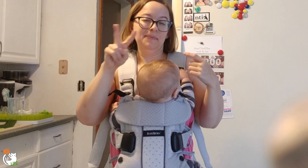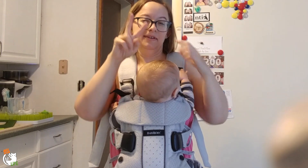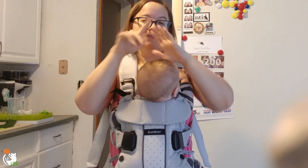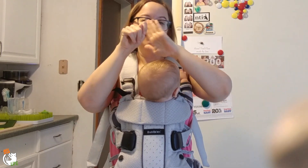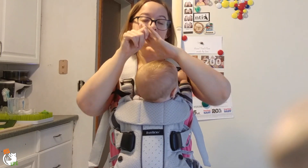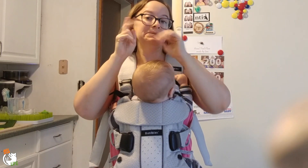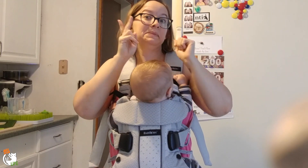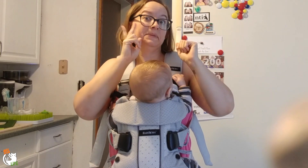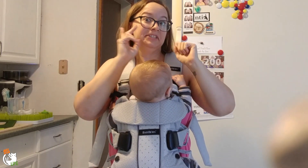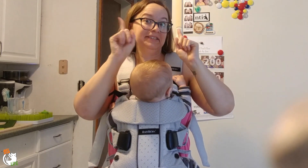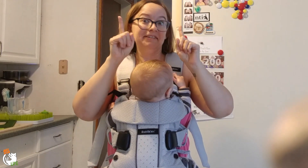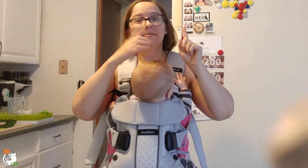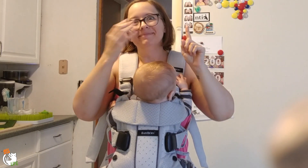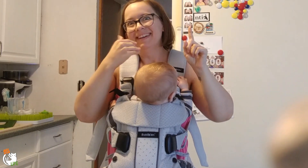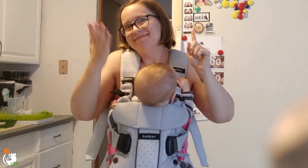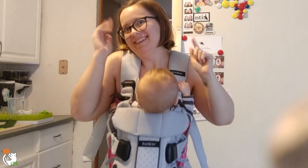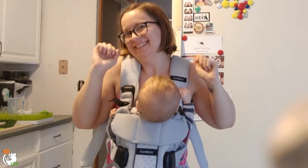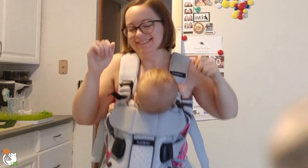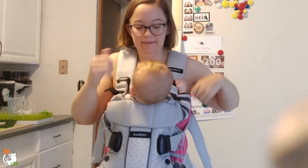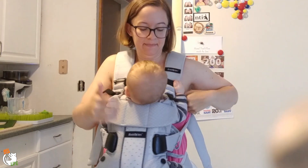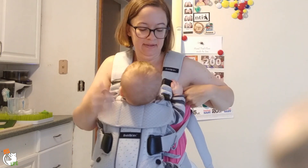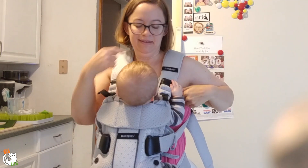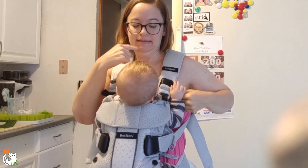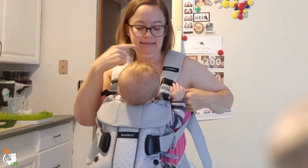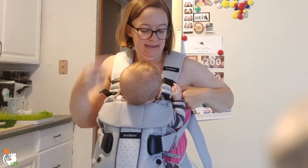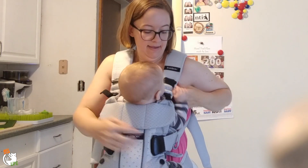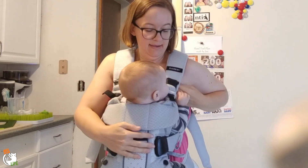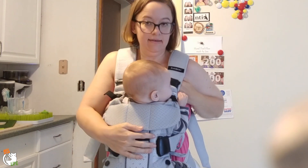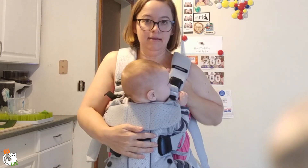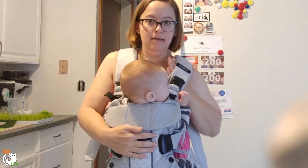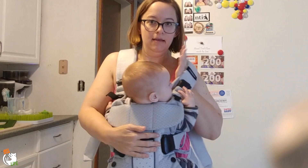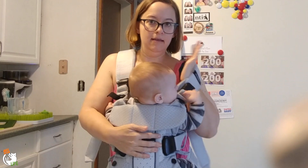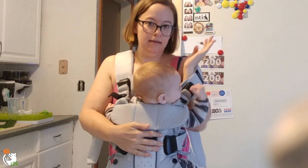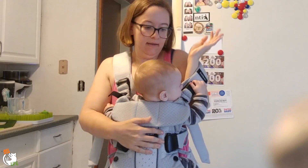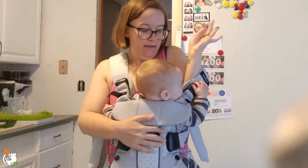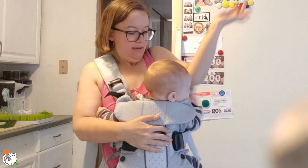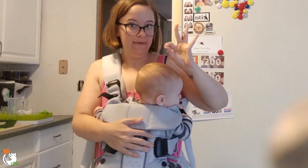and see if we can get it to work. I watched a Youtube video, so we shall see. It says to do this.